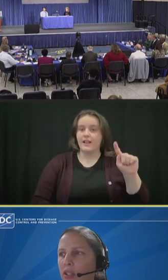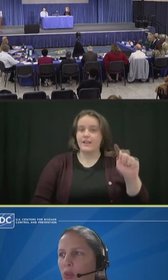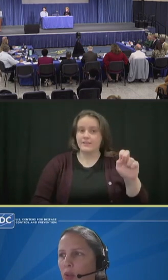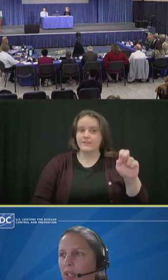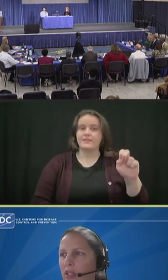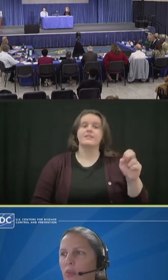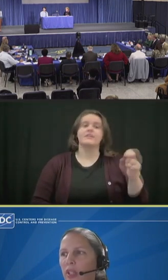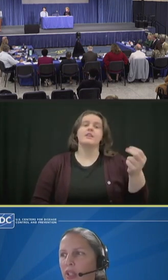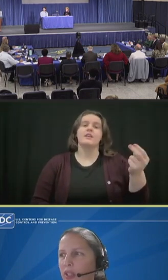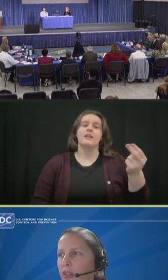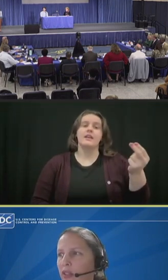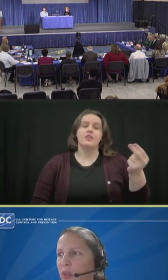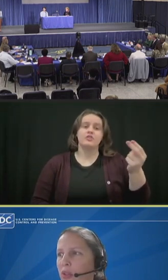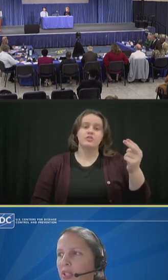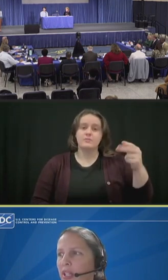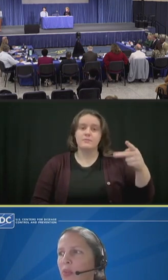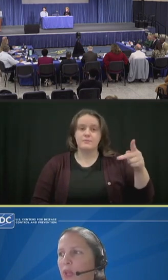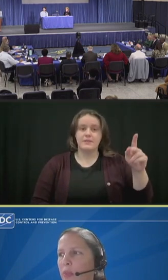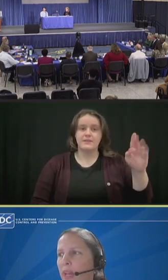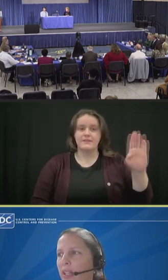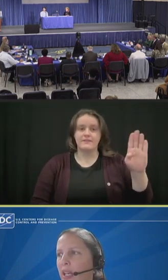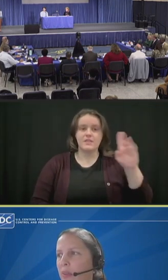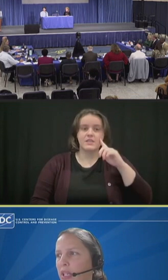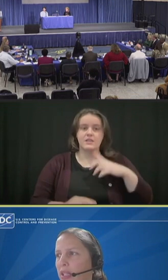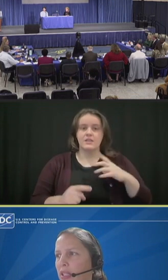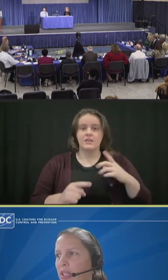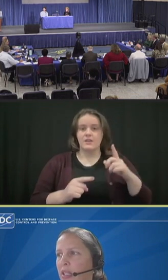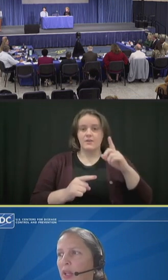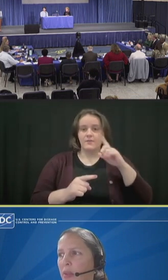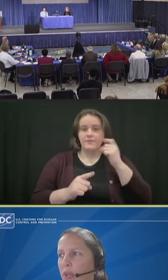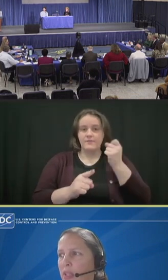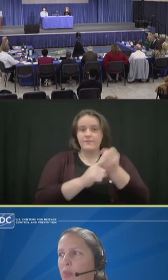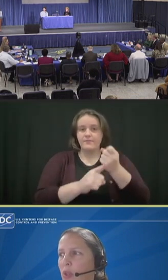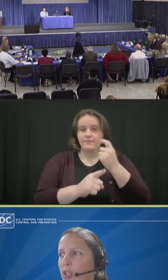oriented with clear deliverables and will impact hep B incidents among babies born to